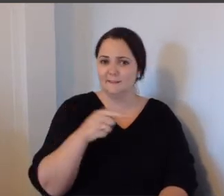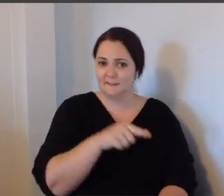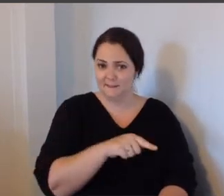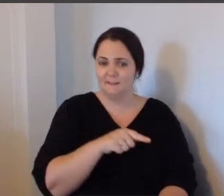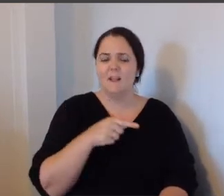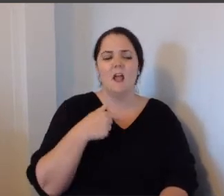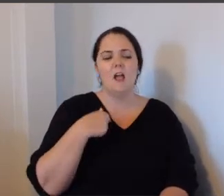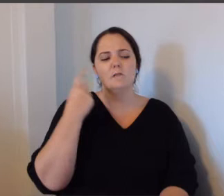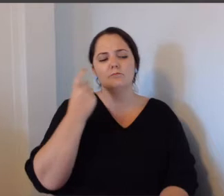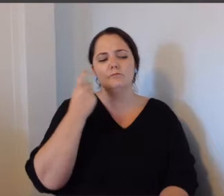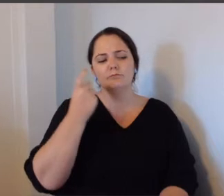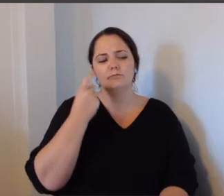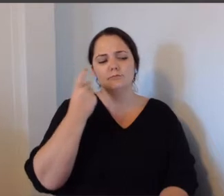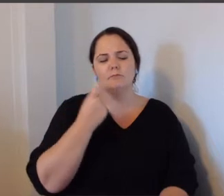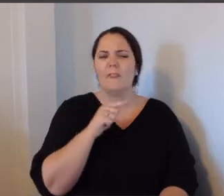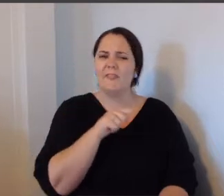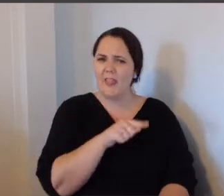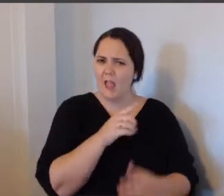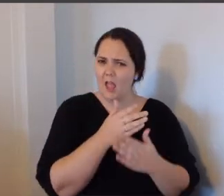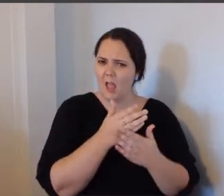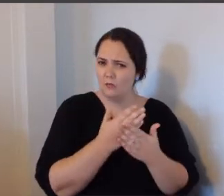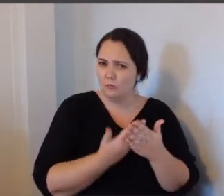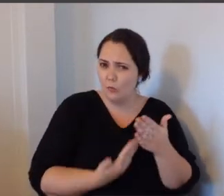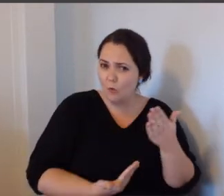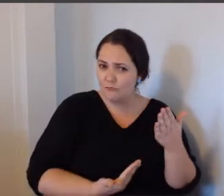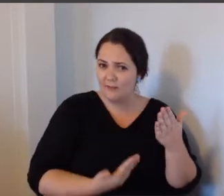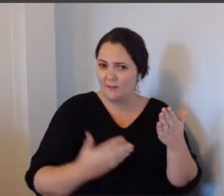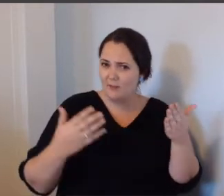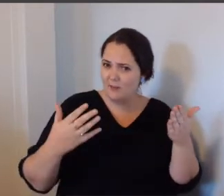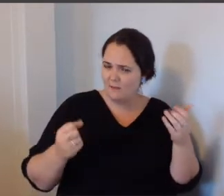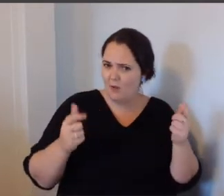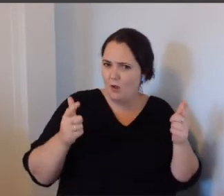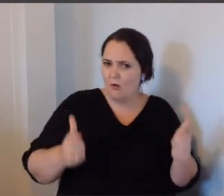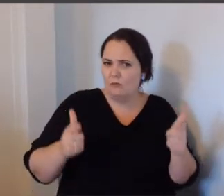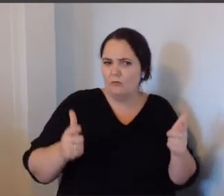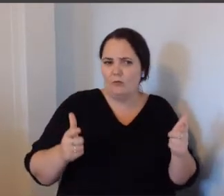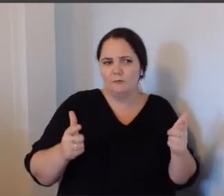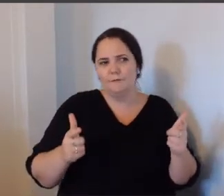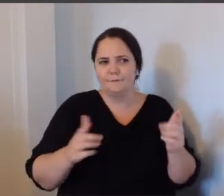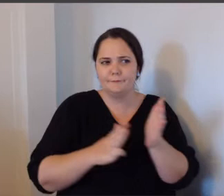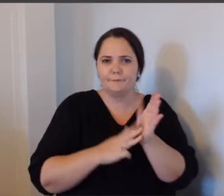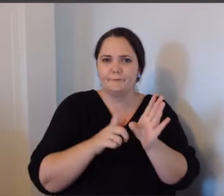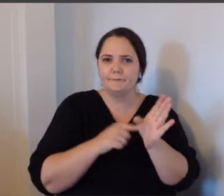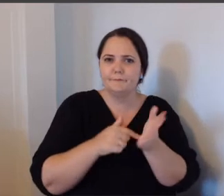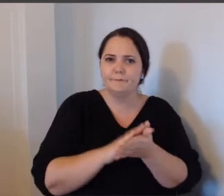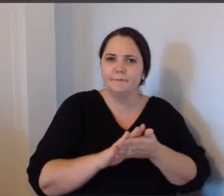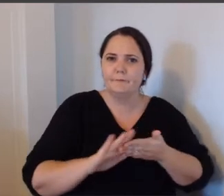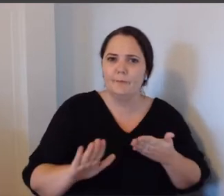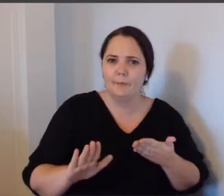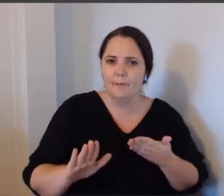larger question that I would like to ask is what mythologies do films such as Caravaggio reinforce?